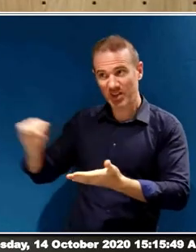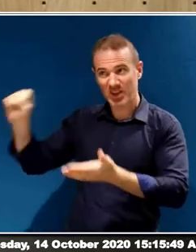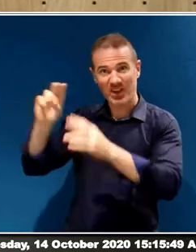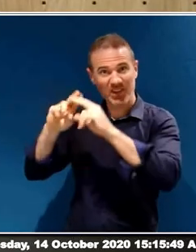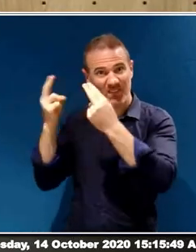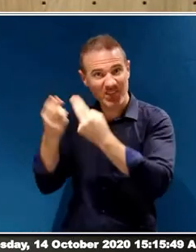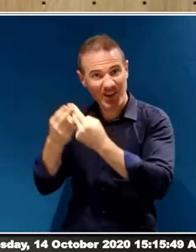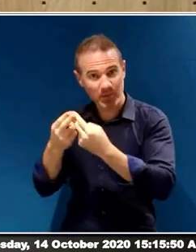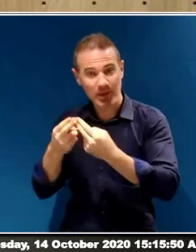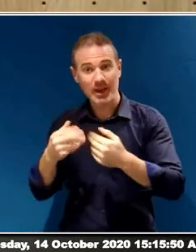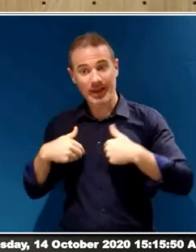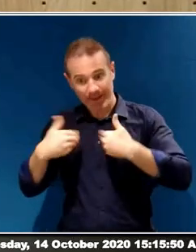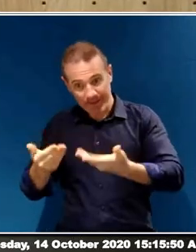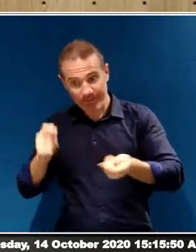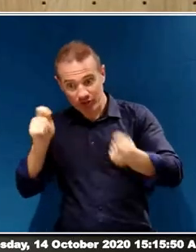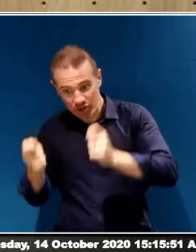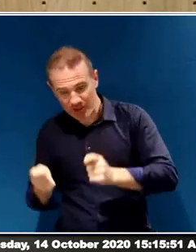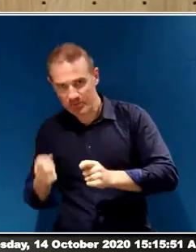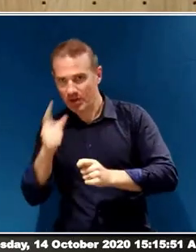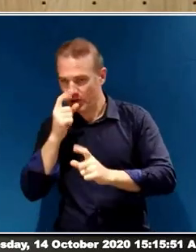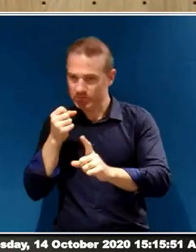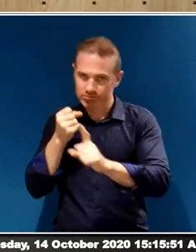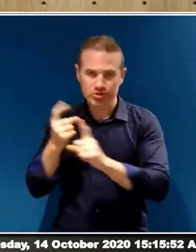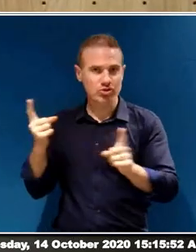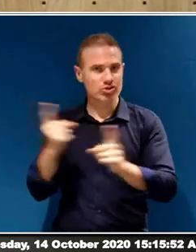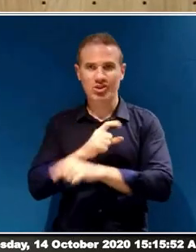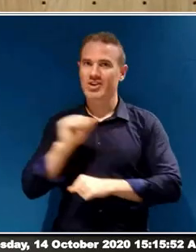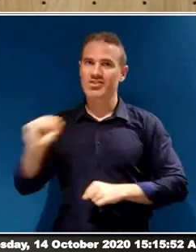So the simple provision, for example, of accessible